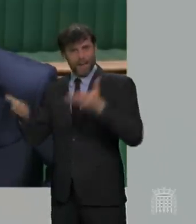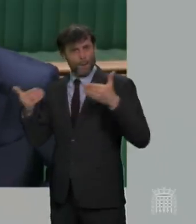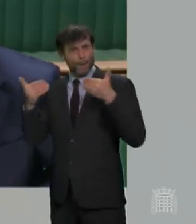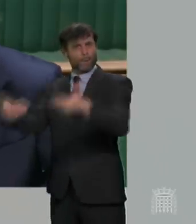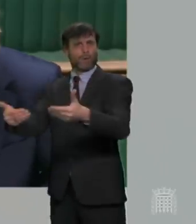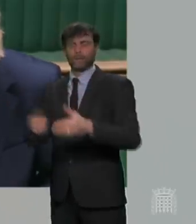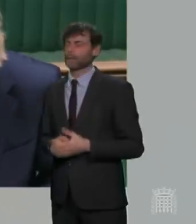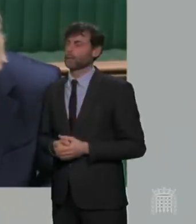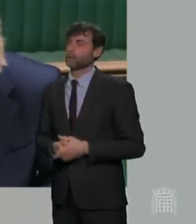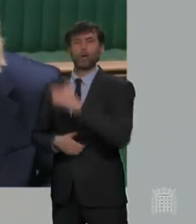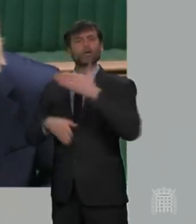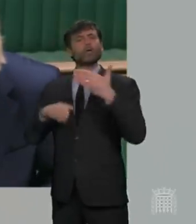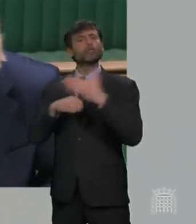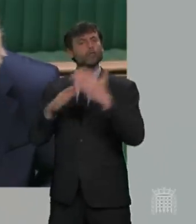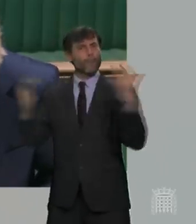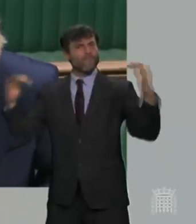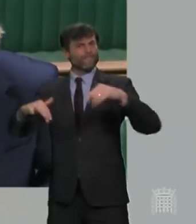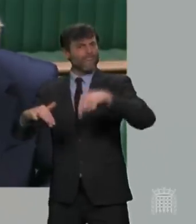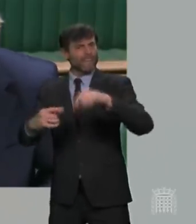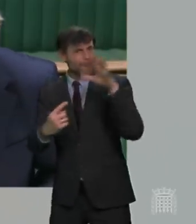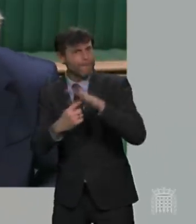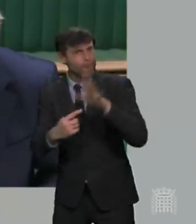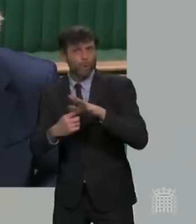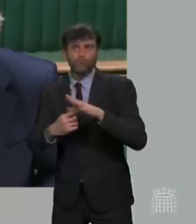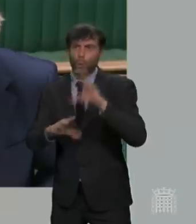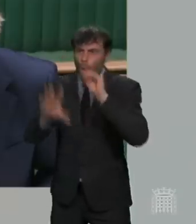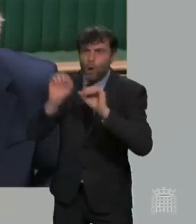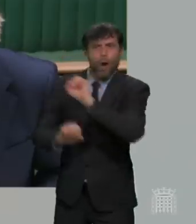and I know that colleagues across the House do them, but I also think that the Government can be